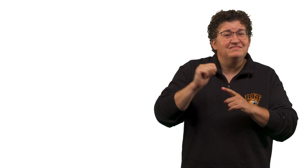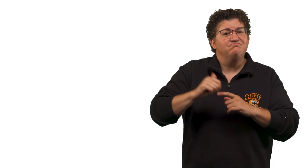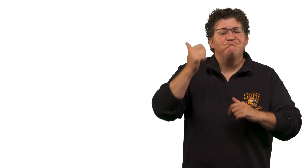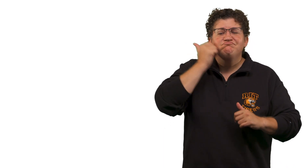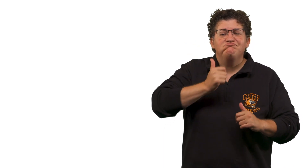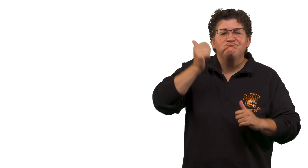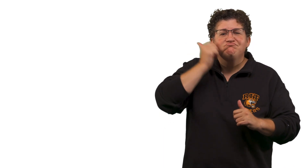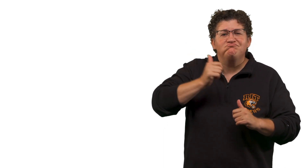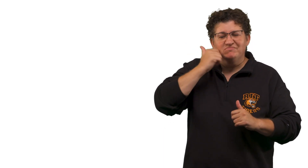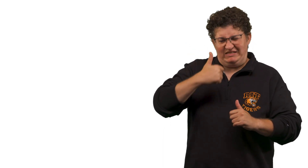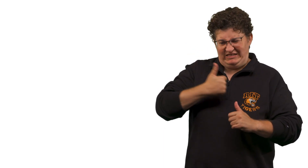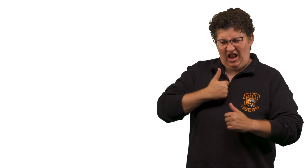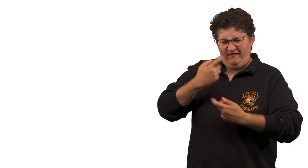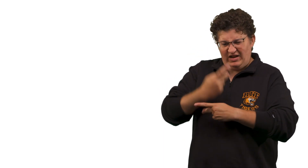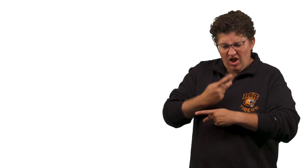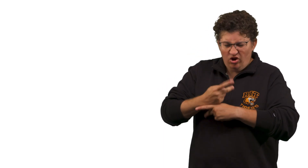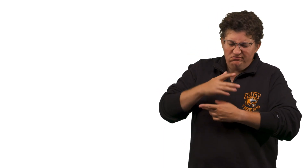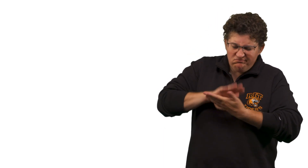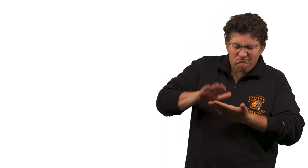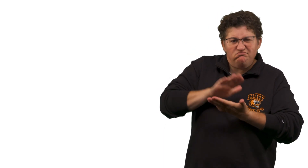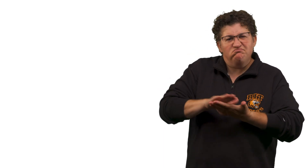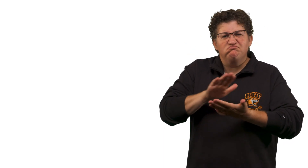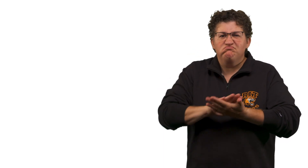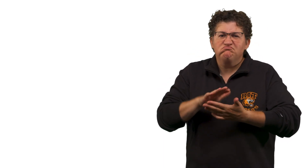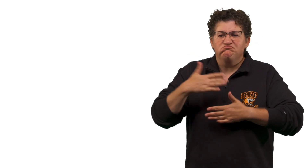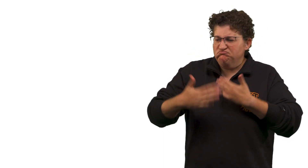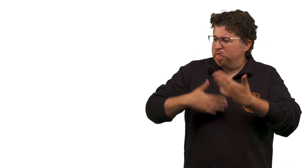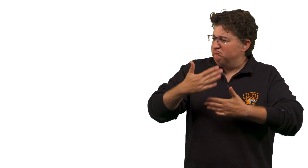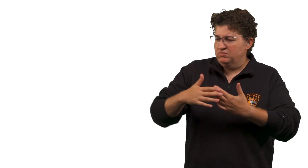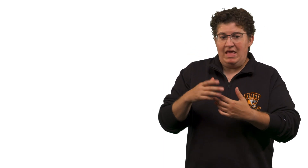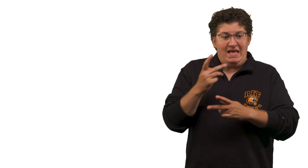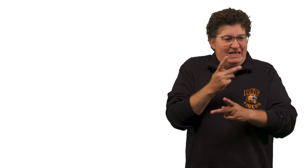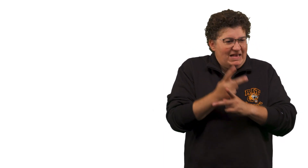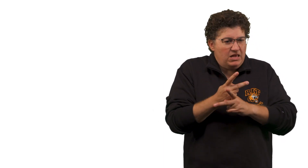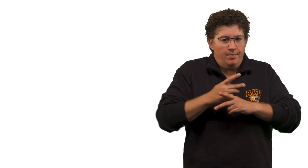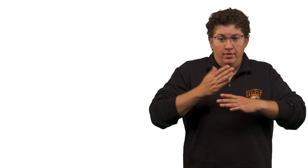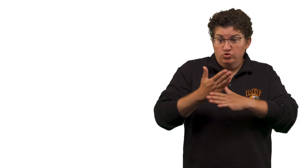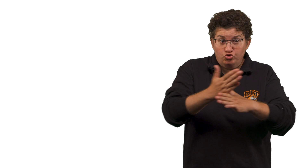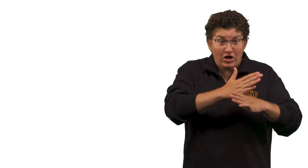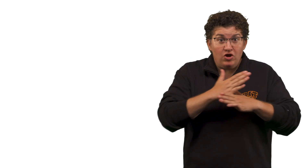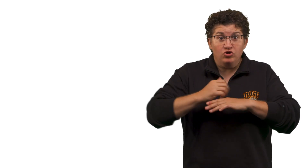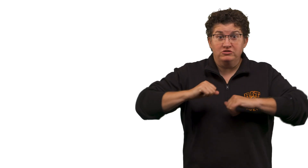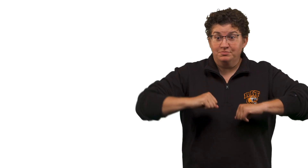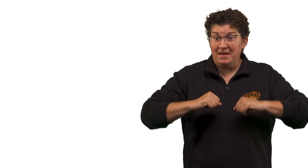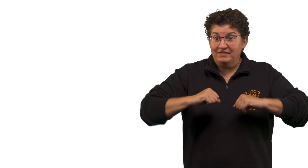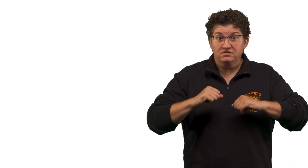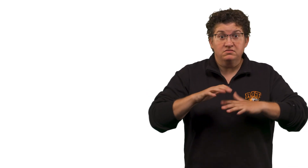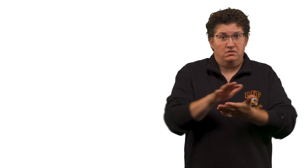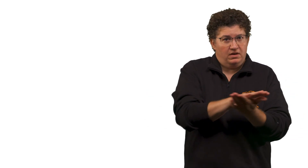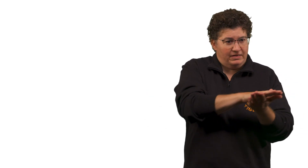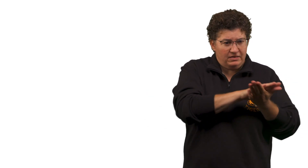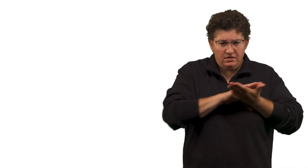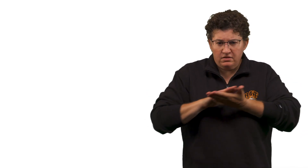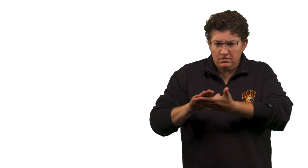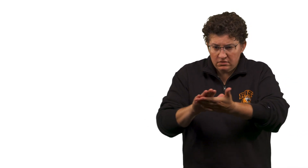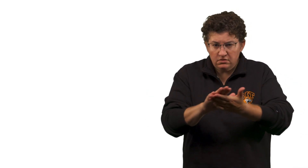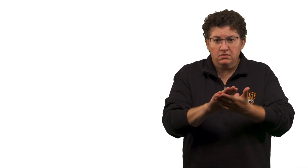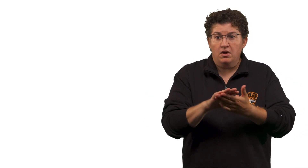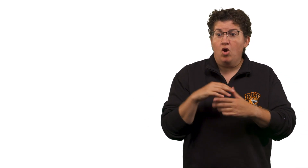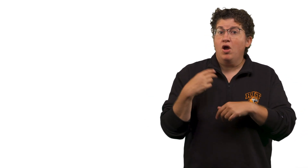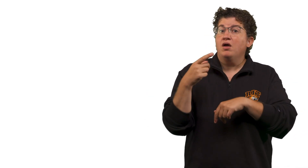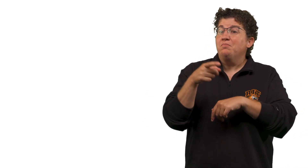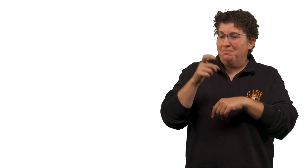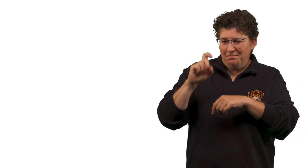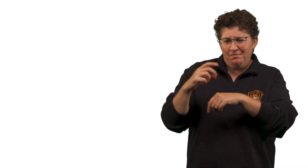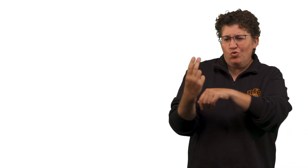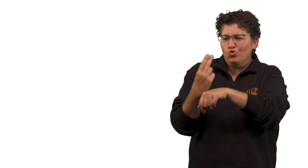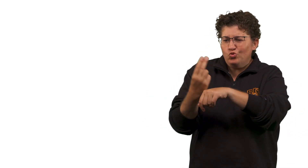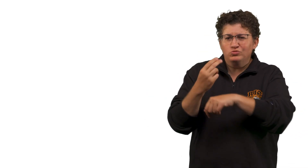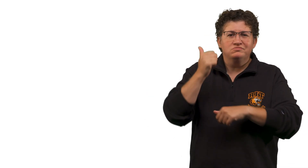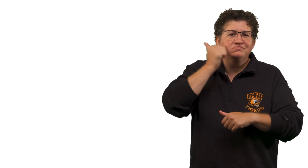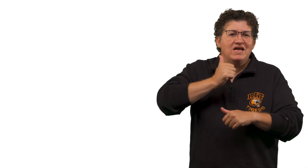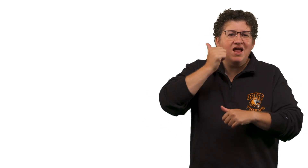practicing daily self-care; keeping shared spaces clean;